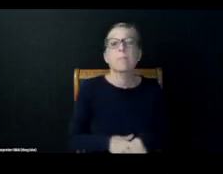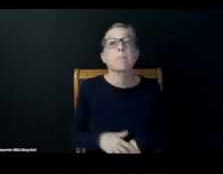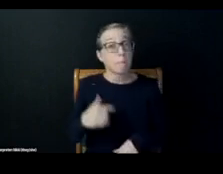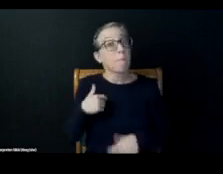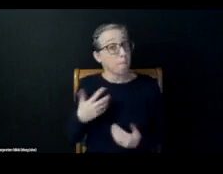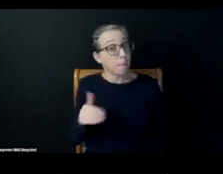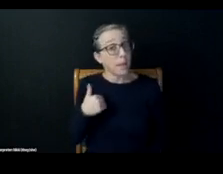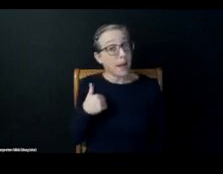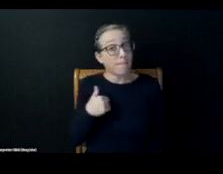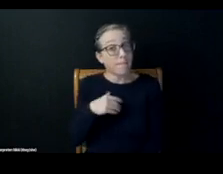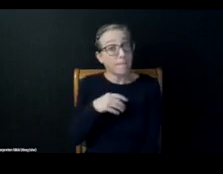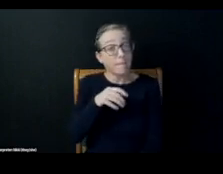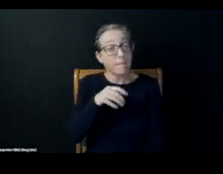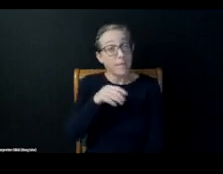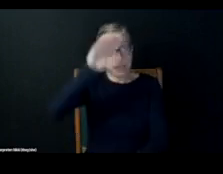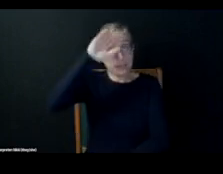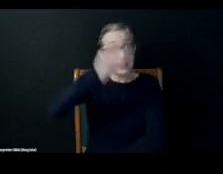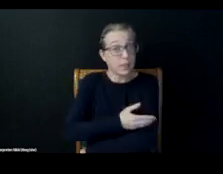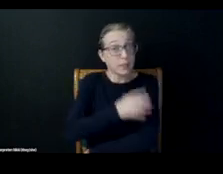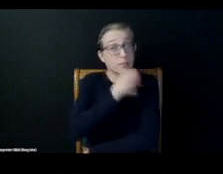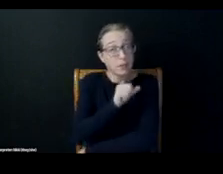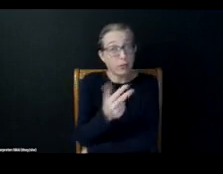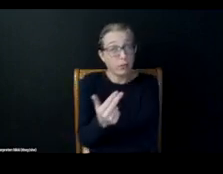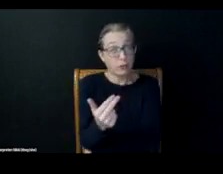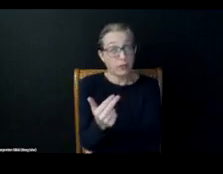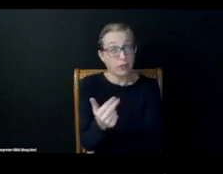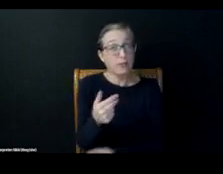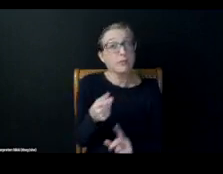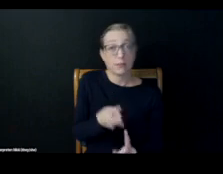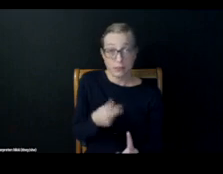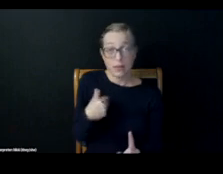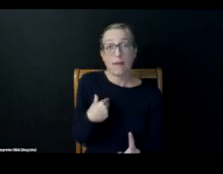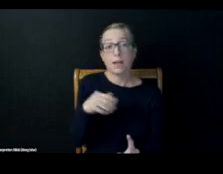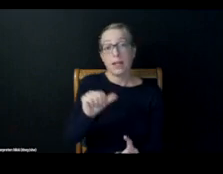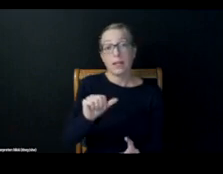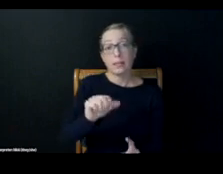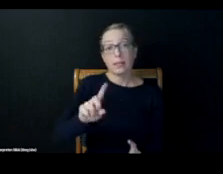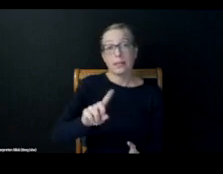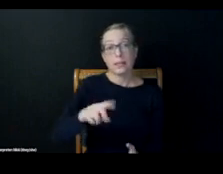has ADHD. I'm always on the go.